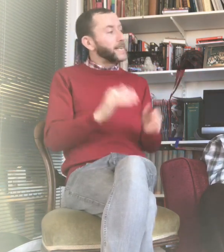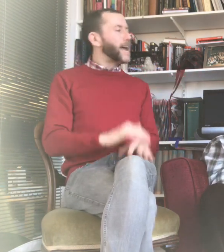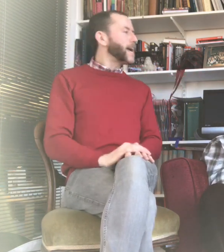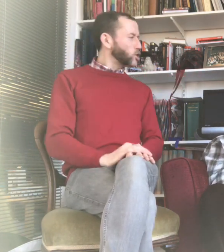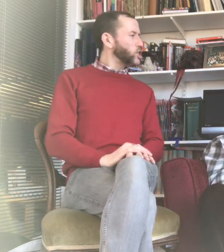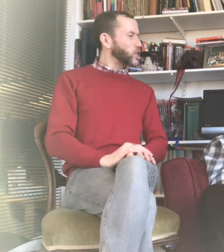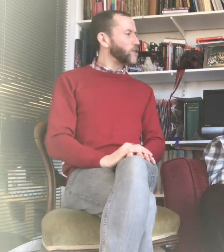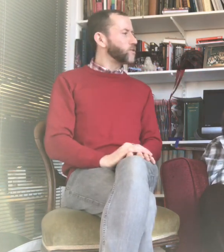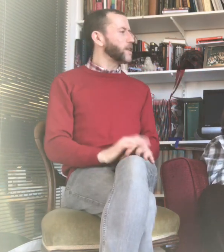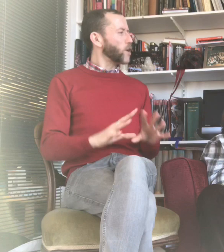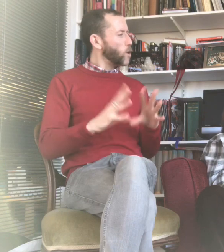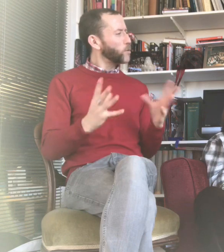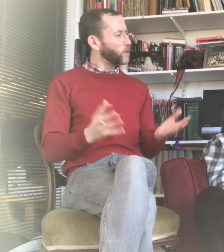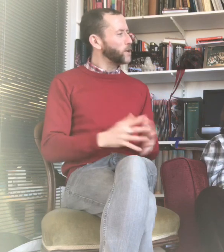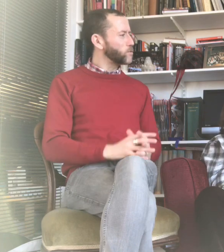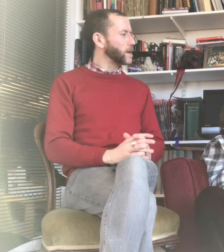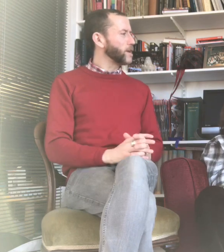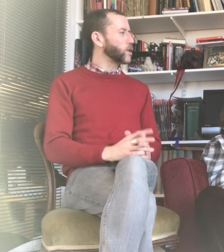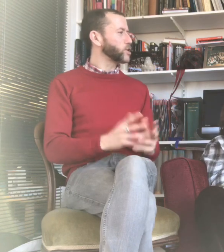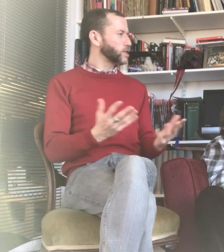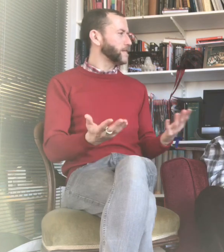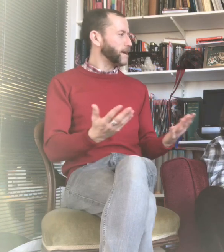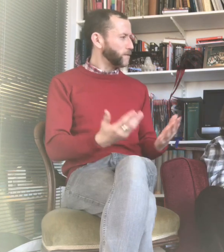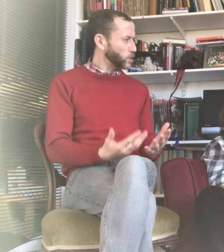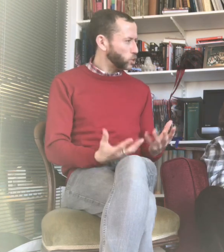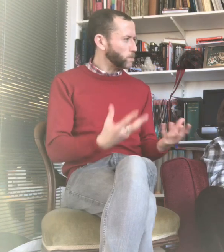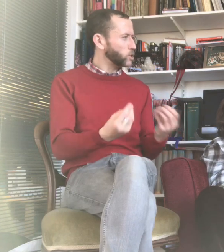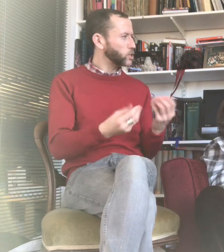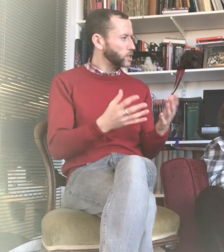Yes, just generally the whole thing and not just the Deafness part but